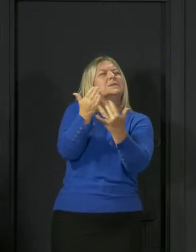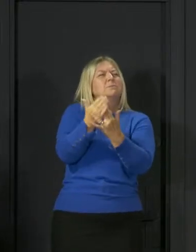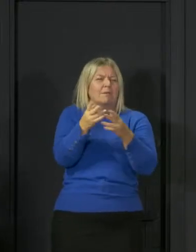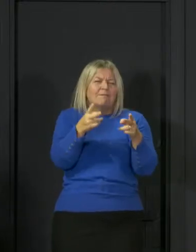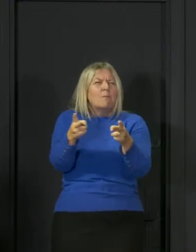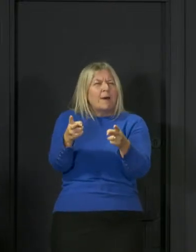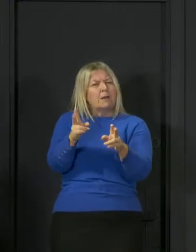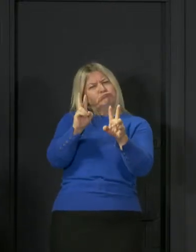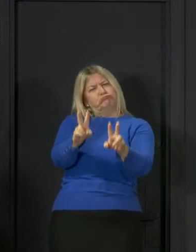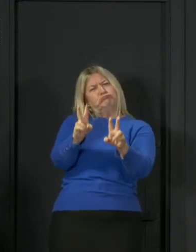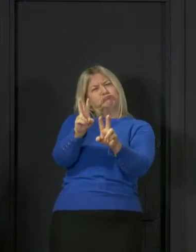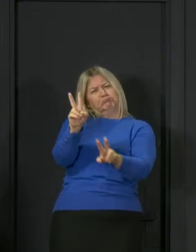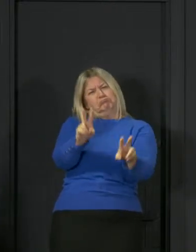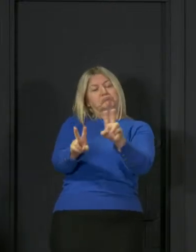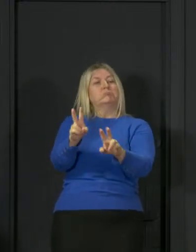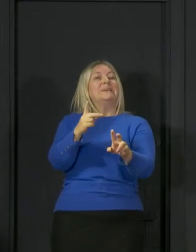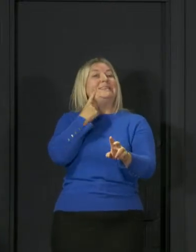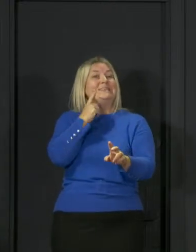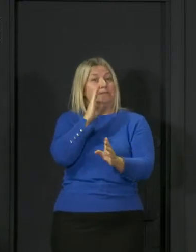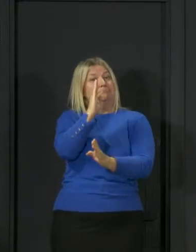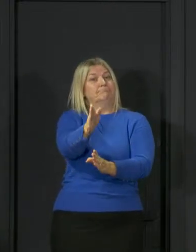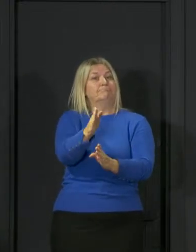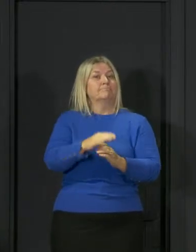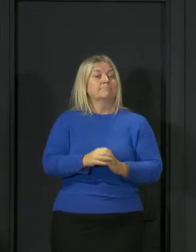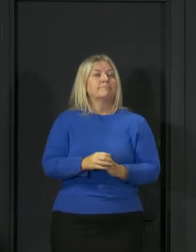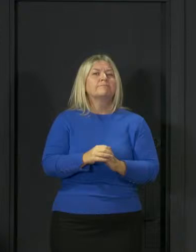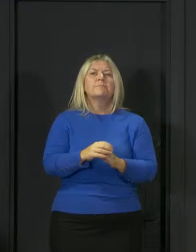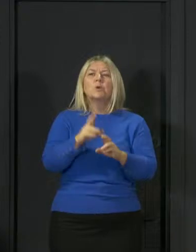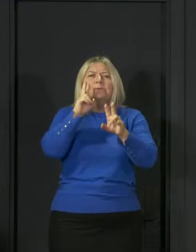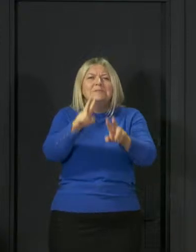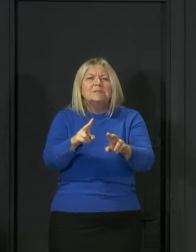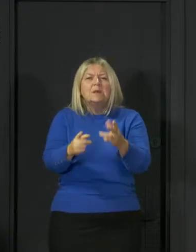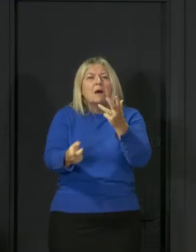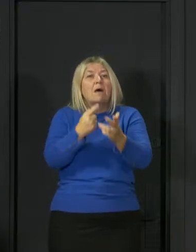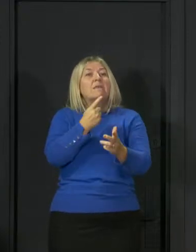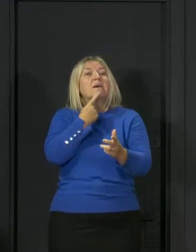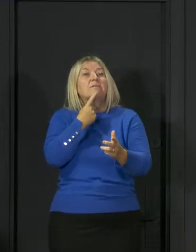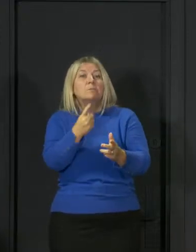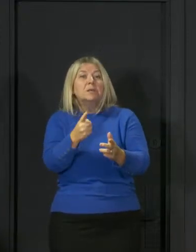For example, it now allows you to see additional data about the state of the pandemic,